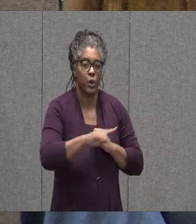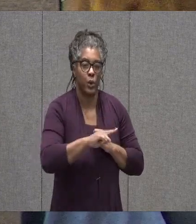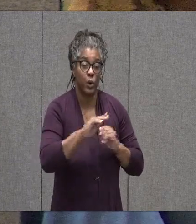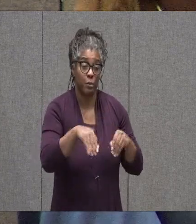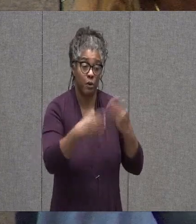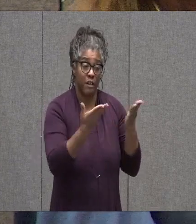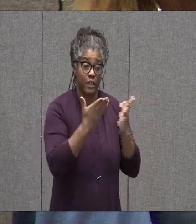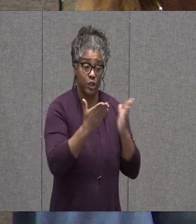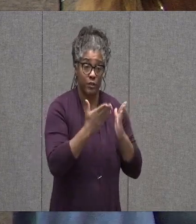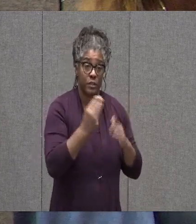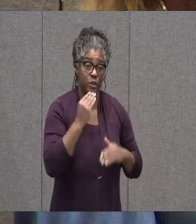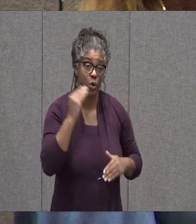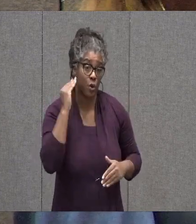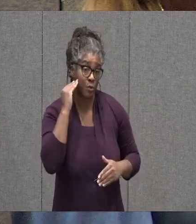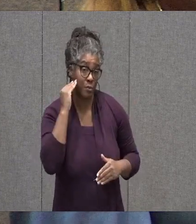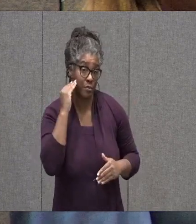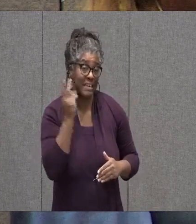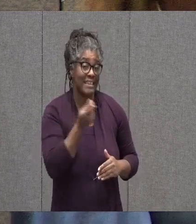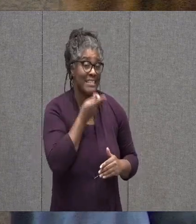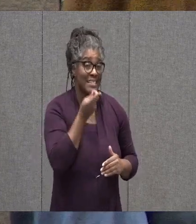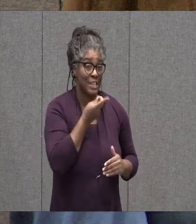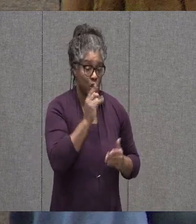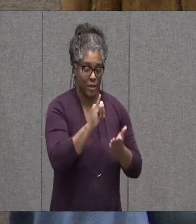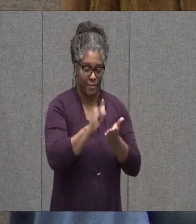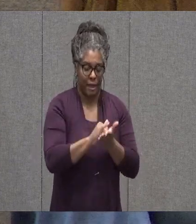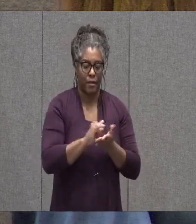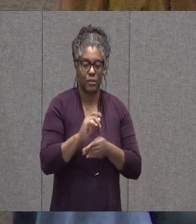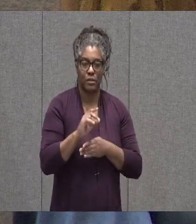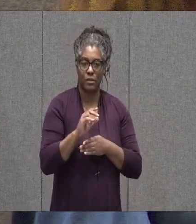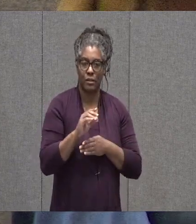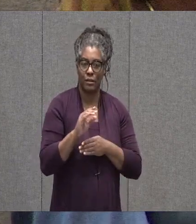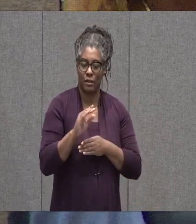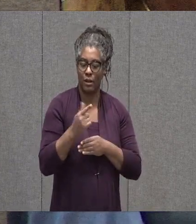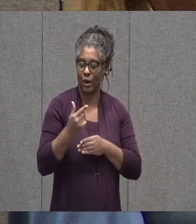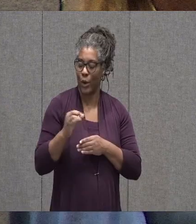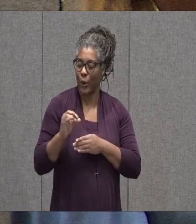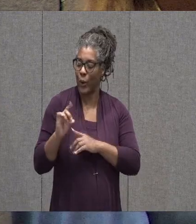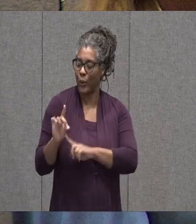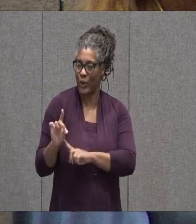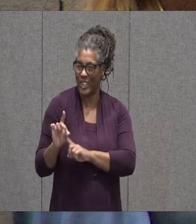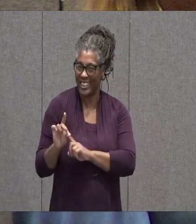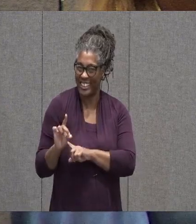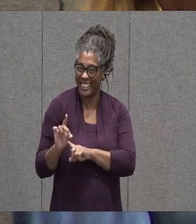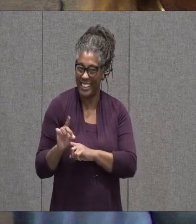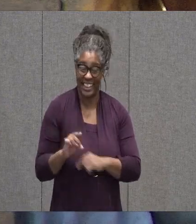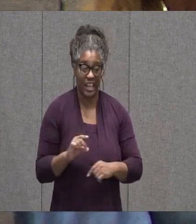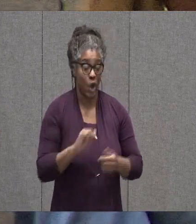Dinner is a good. Washing dishes afterwards, that is a service.